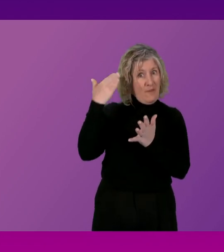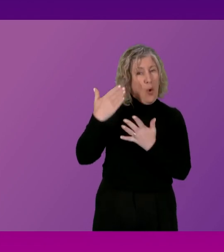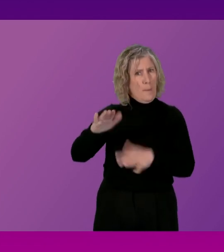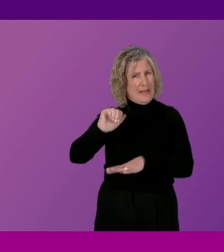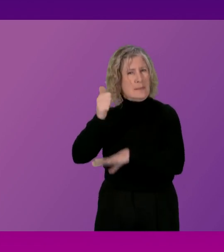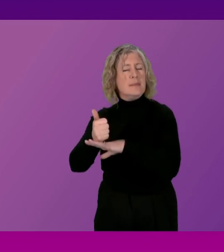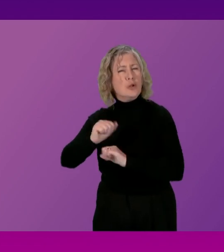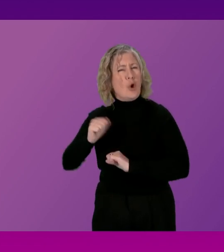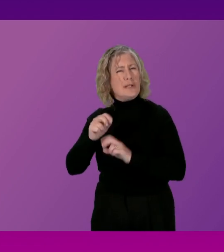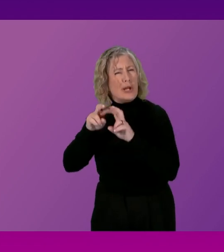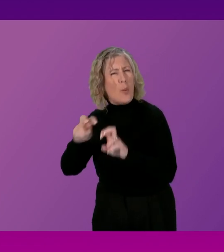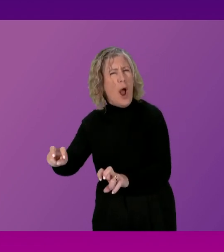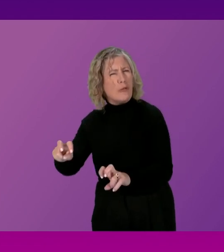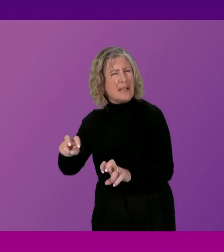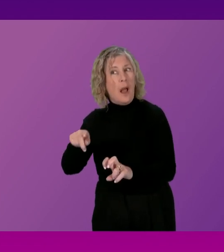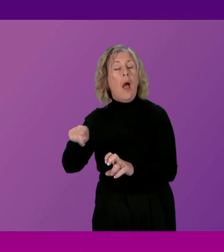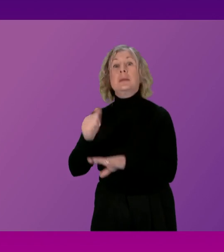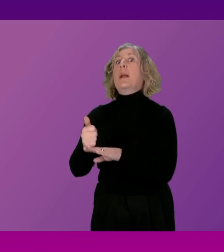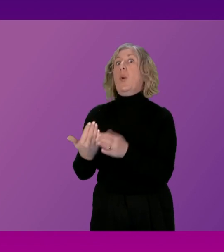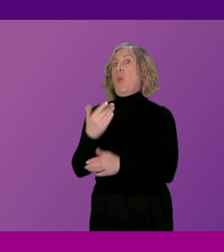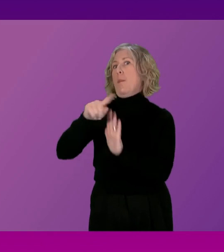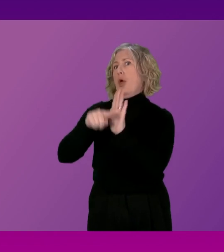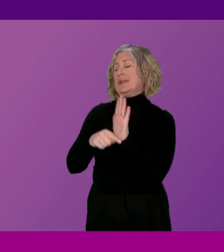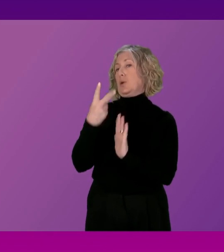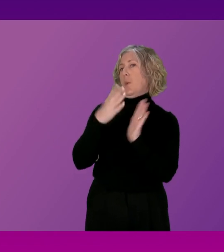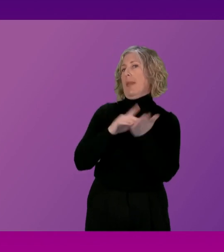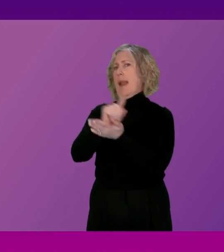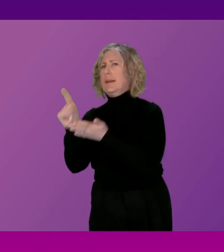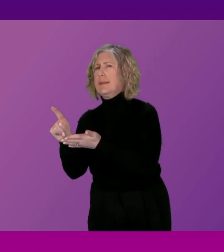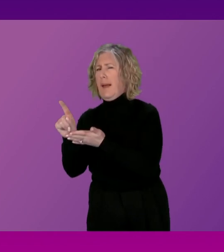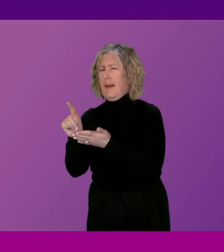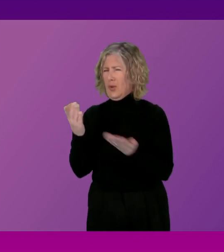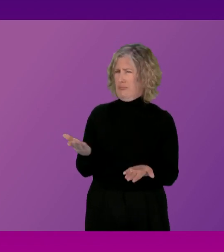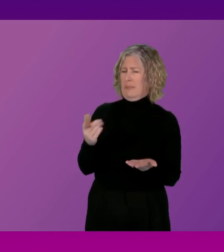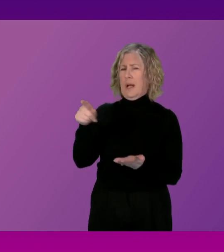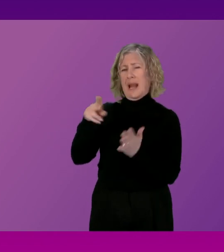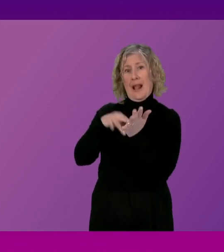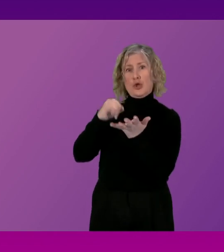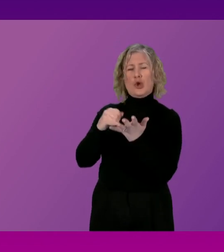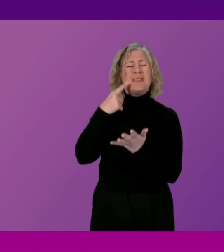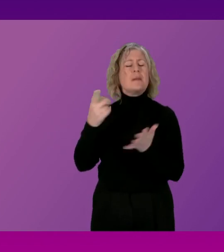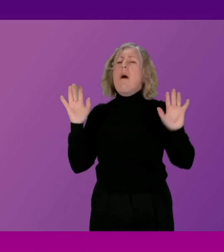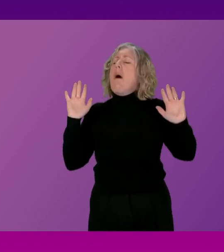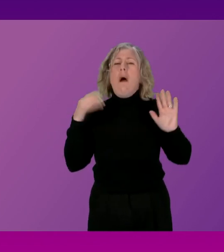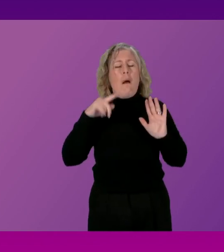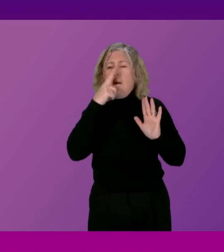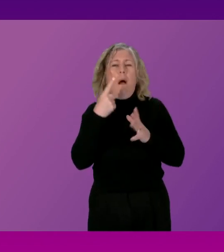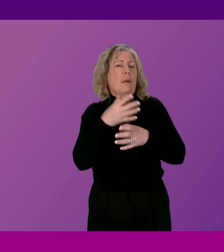That policy was introduced two months later. Nicola Sturgeon went on television to say that she could not withhold messages even